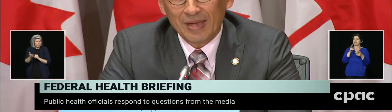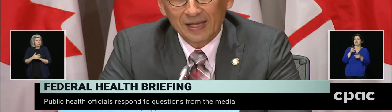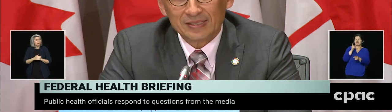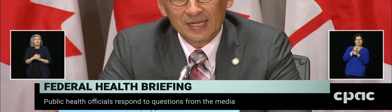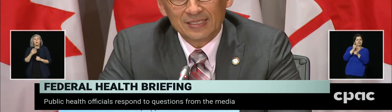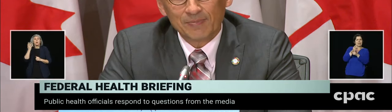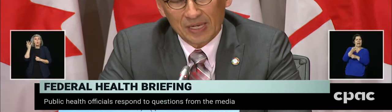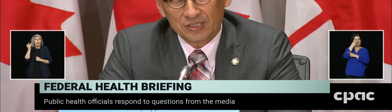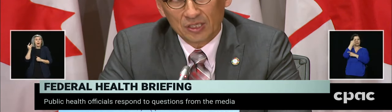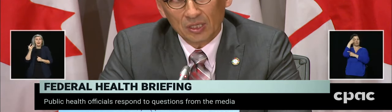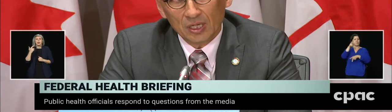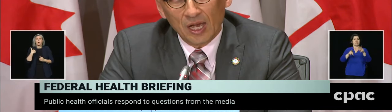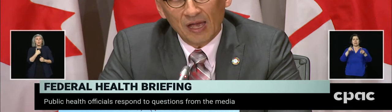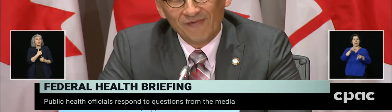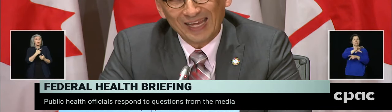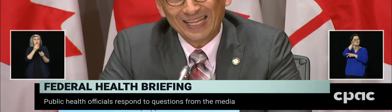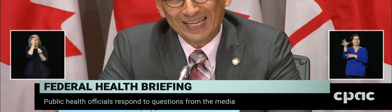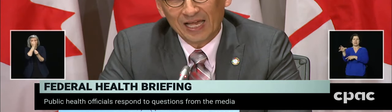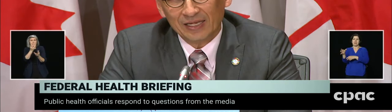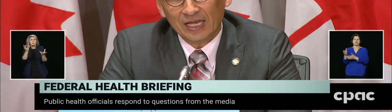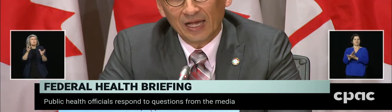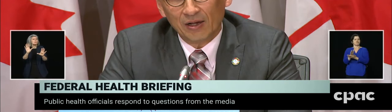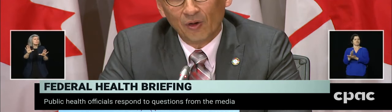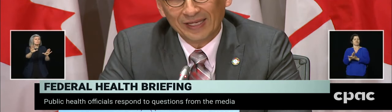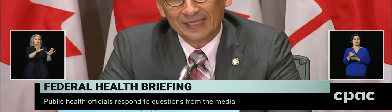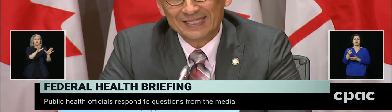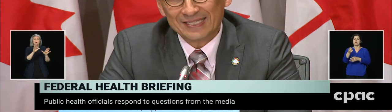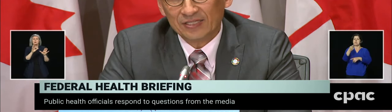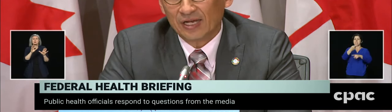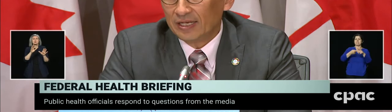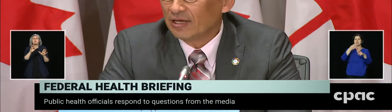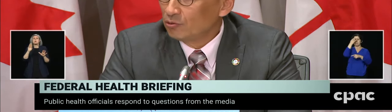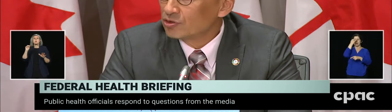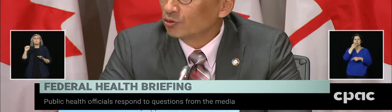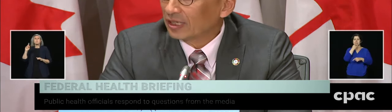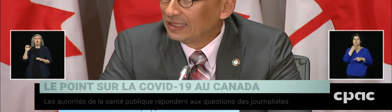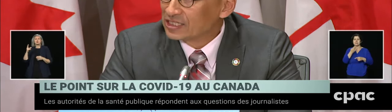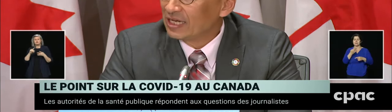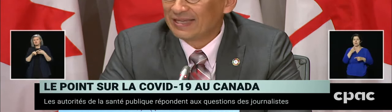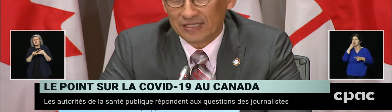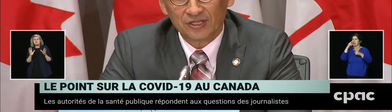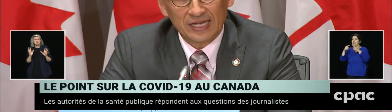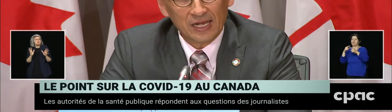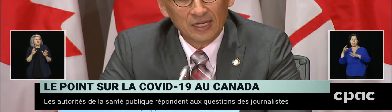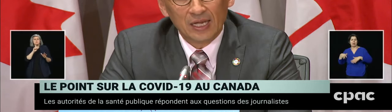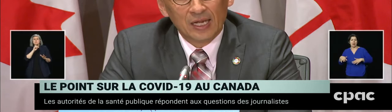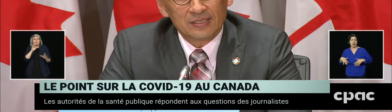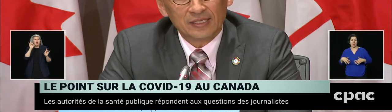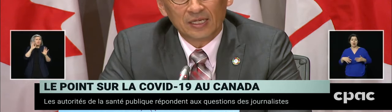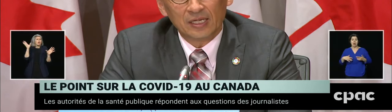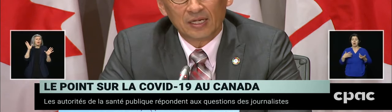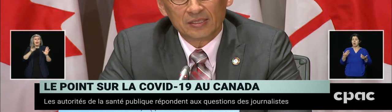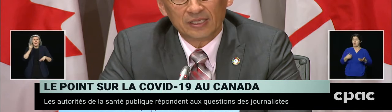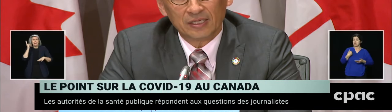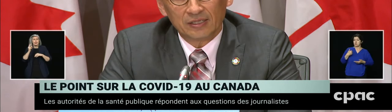SAID THAT GENERALLY SPEAKING THE RISK FOR CANADIANS WERE NOT VERY